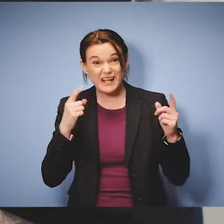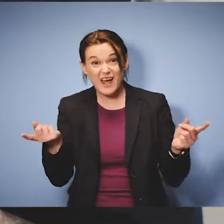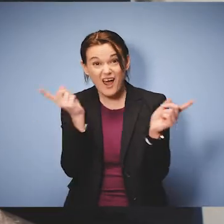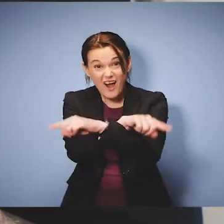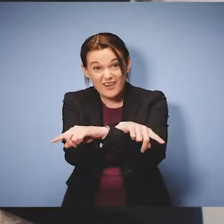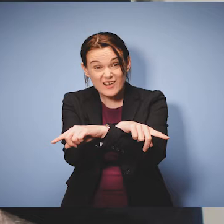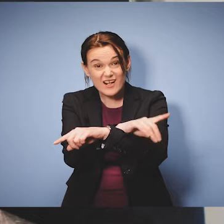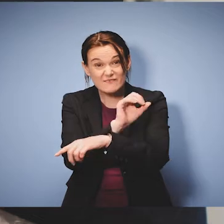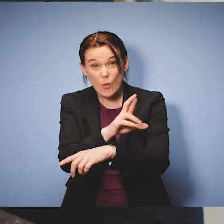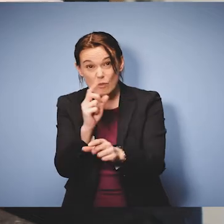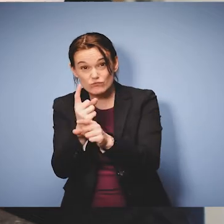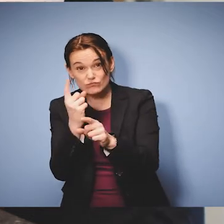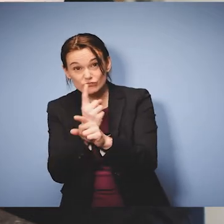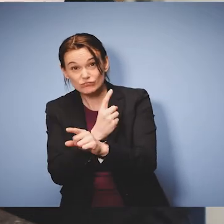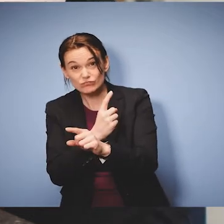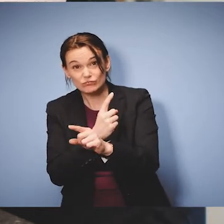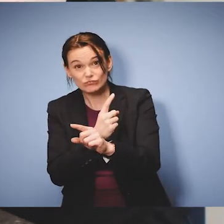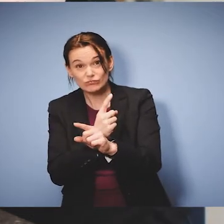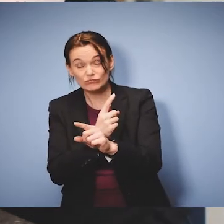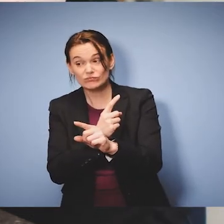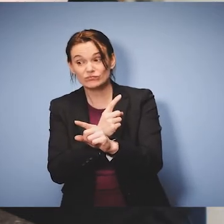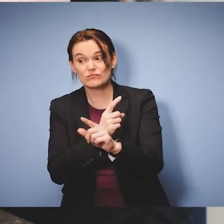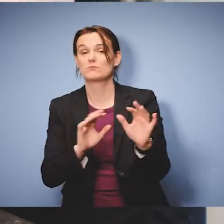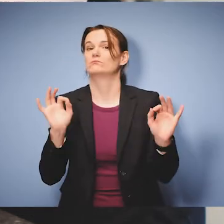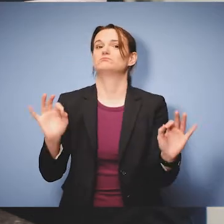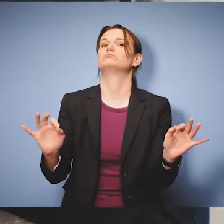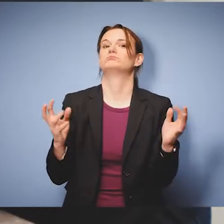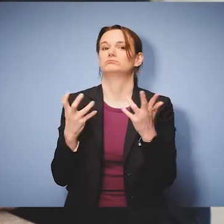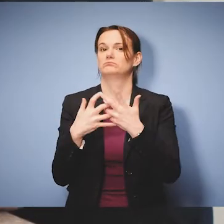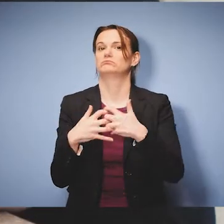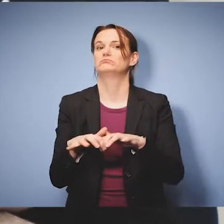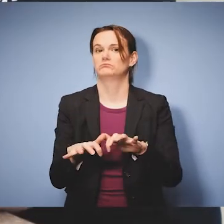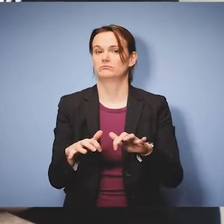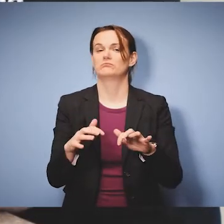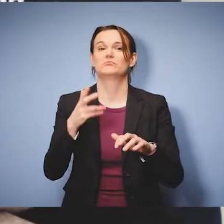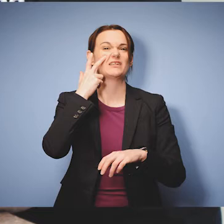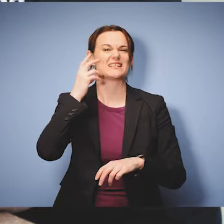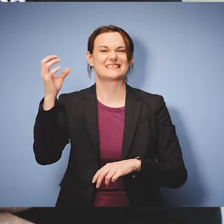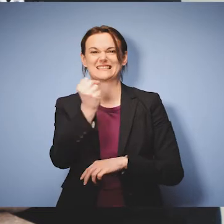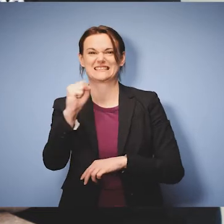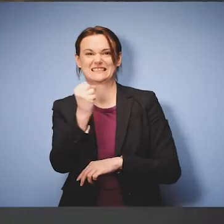[Justin] Did I mix up the hot or cold or are they both on the right side? No, it looks perfect. Let's try out this spray nozzle.